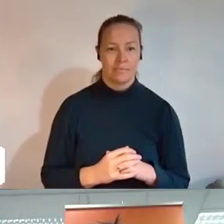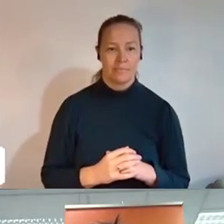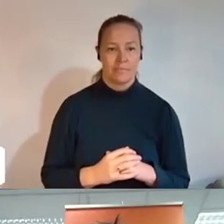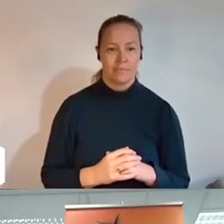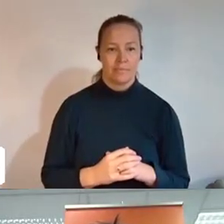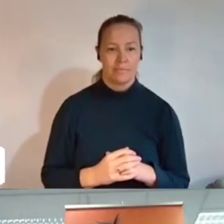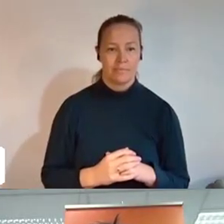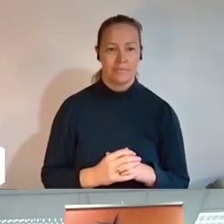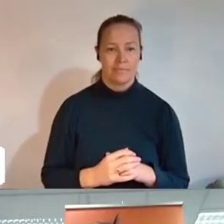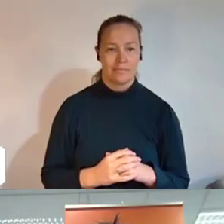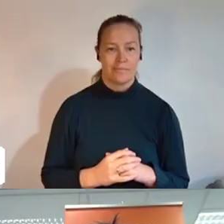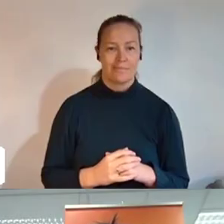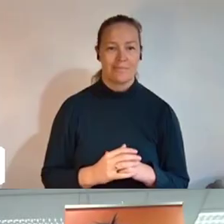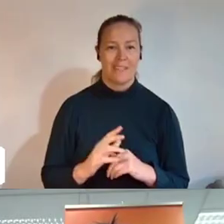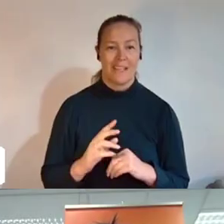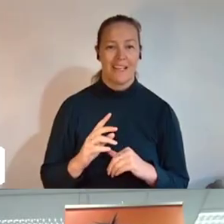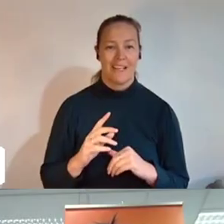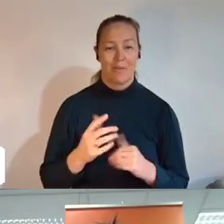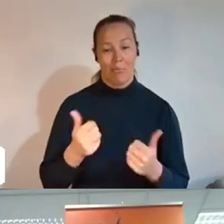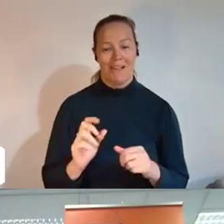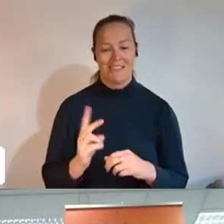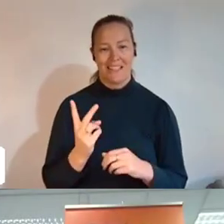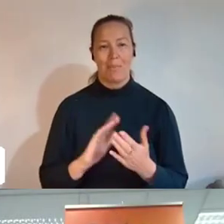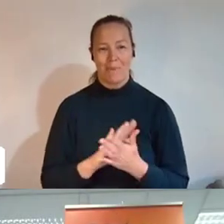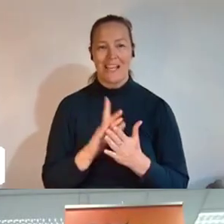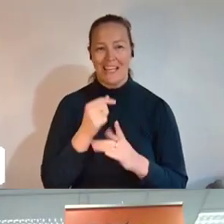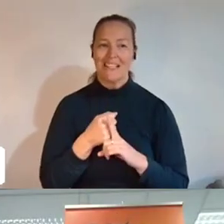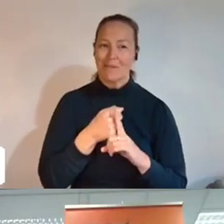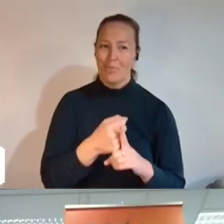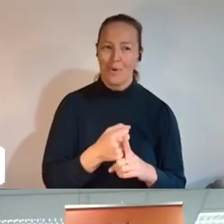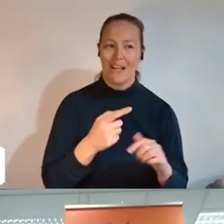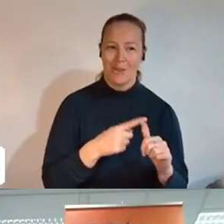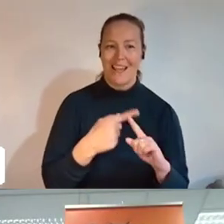of going second is I can echo Anusha's and add to it, and that might happen all the way through the